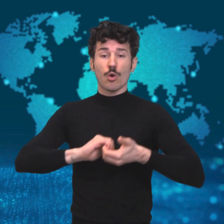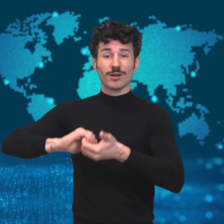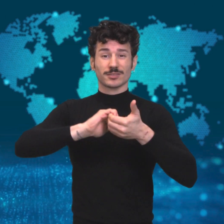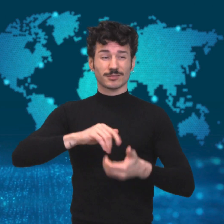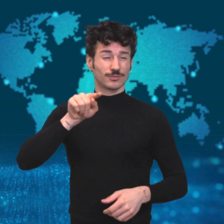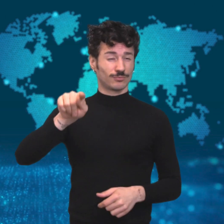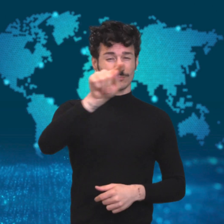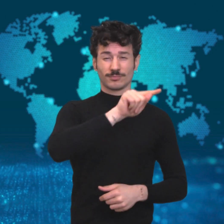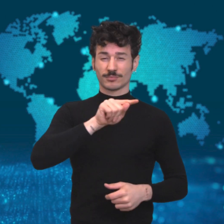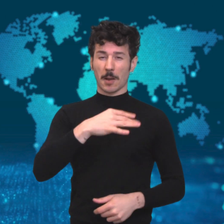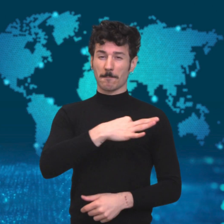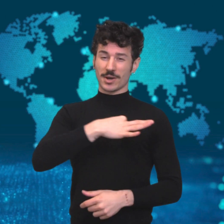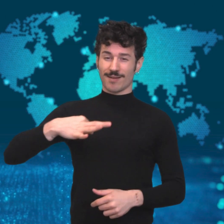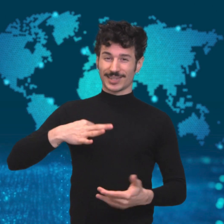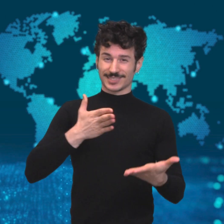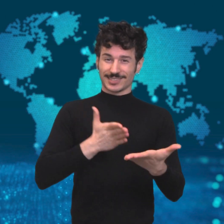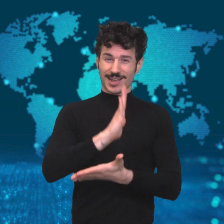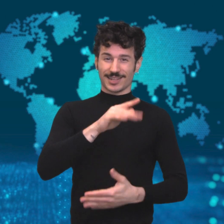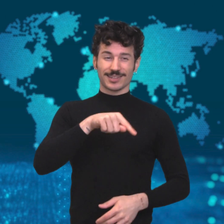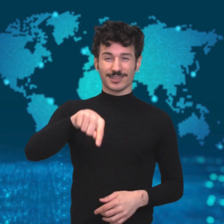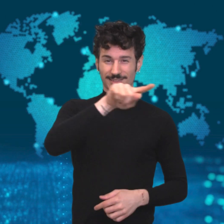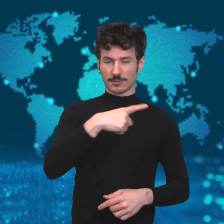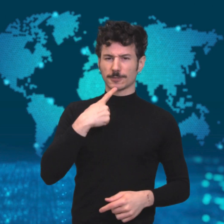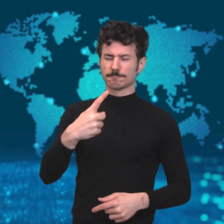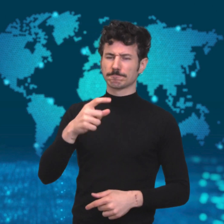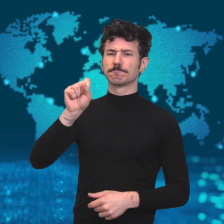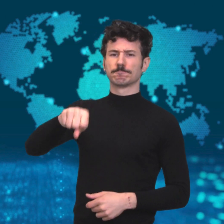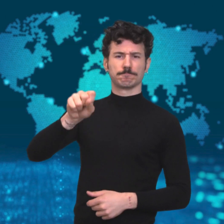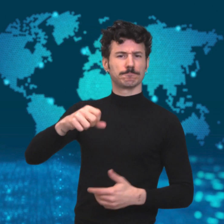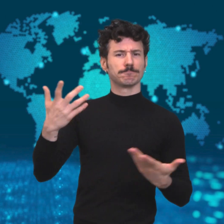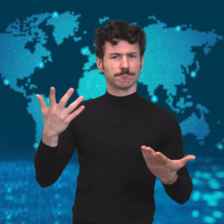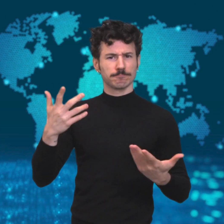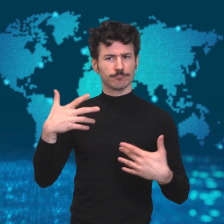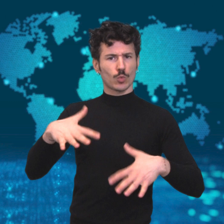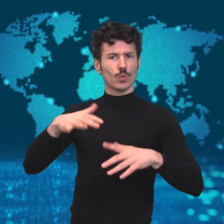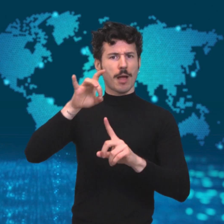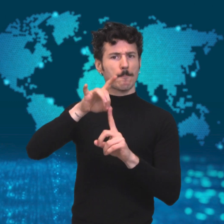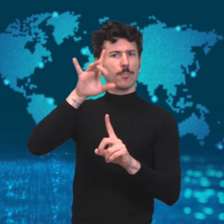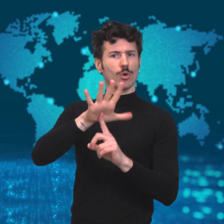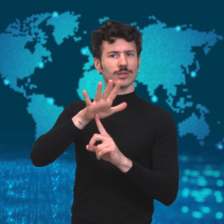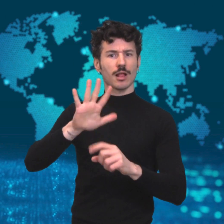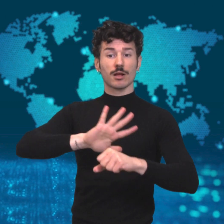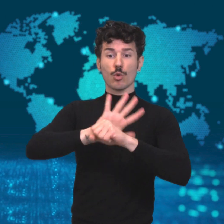coronavirus. While privacy rights organizations agree